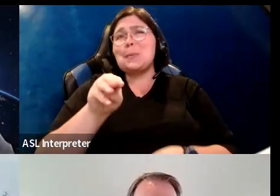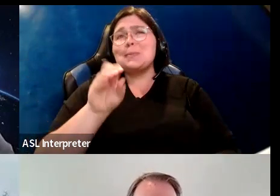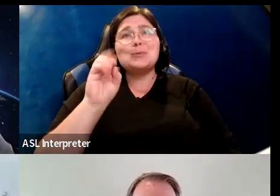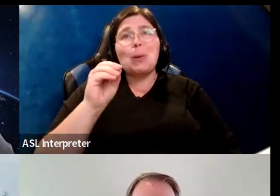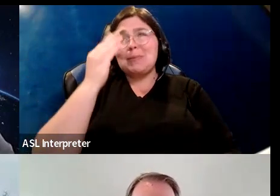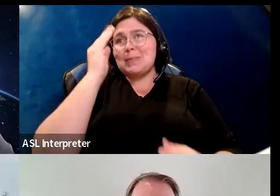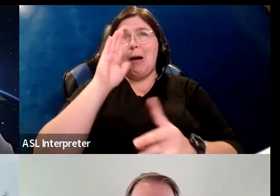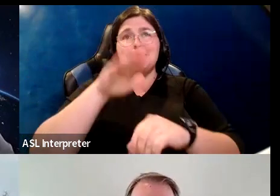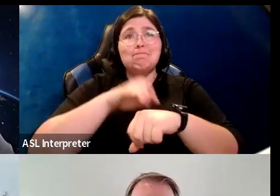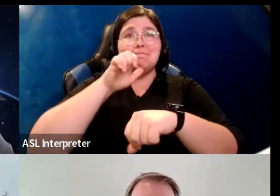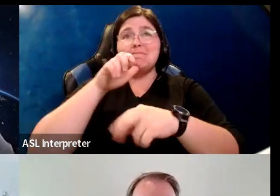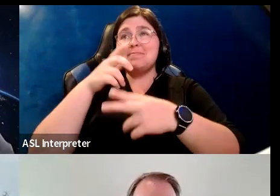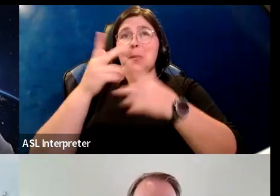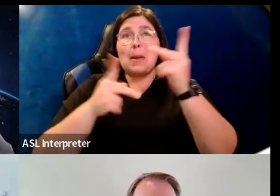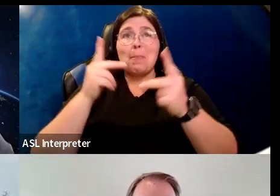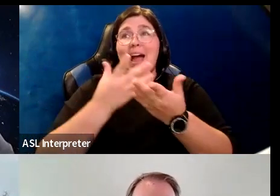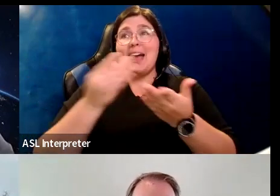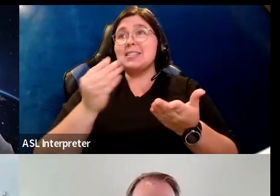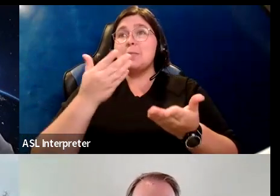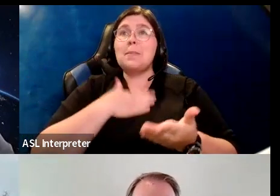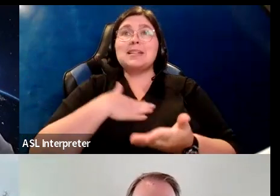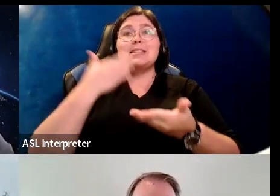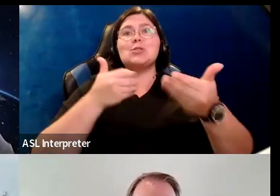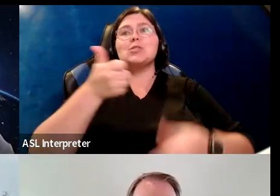And please share your introduction. Allie, would you go first?